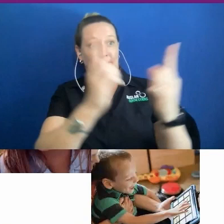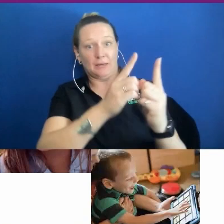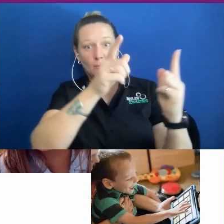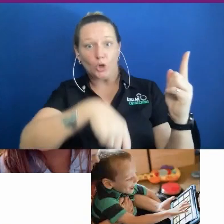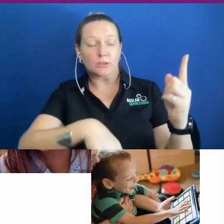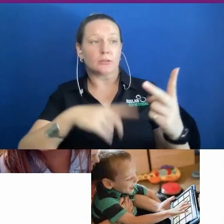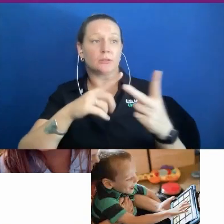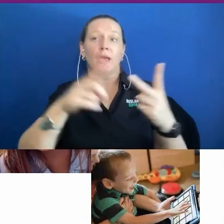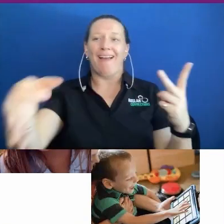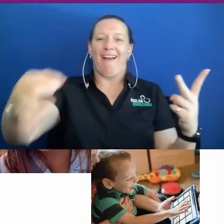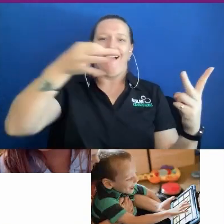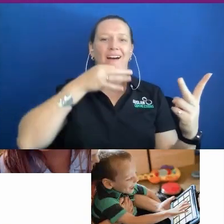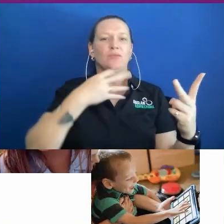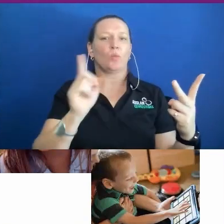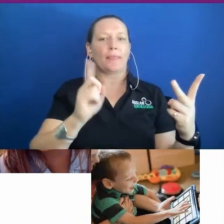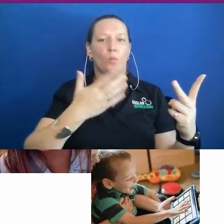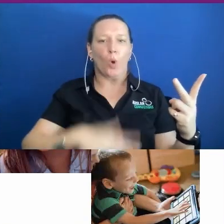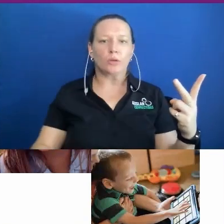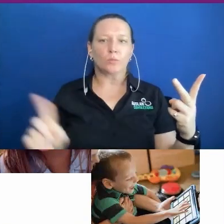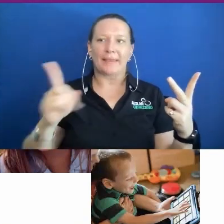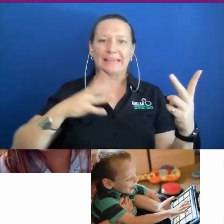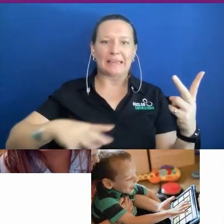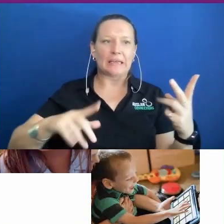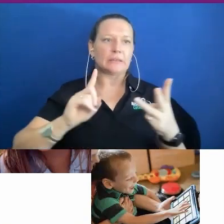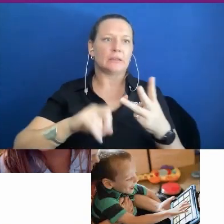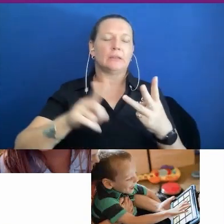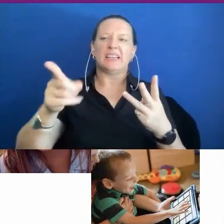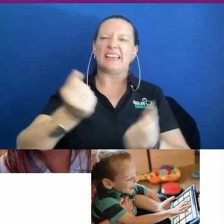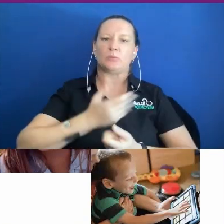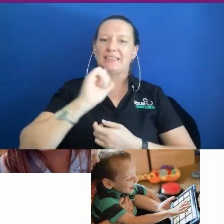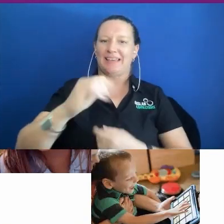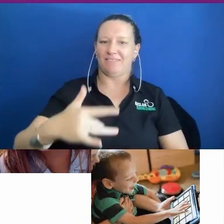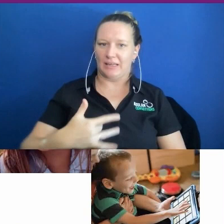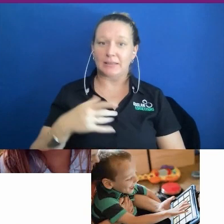and communicating feelings, those with KAT6A relied on behaviours like body and limb movements,